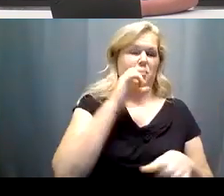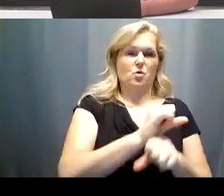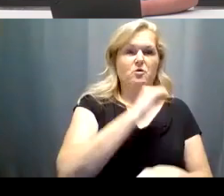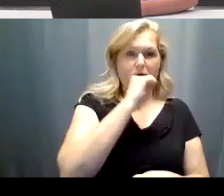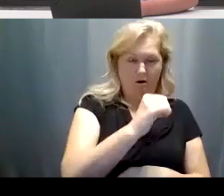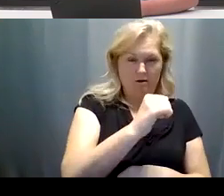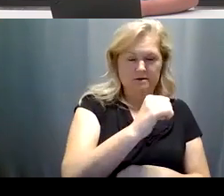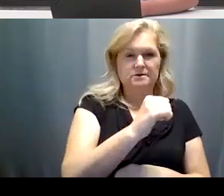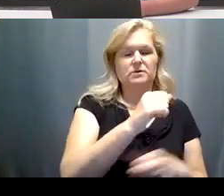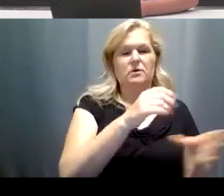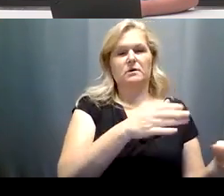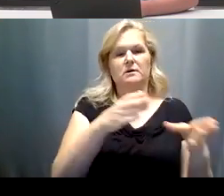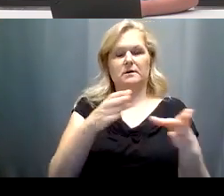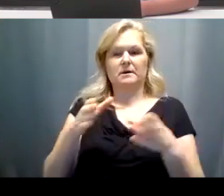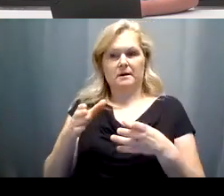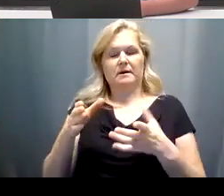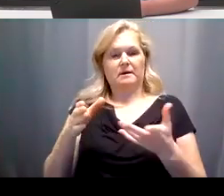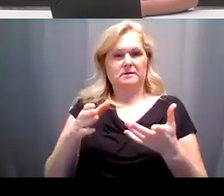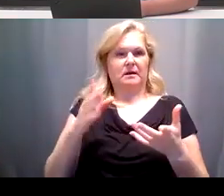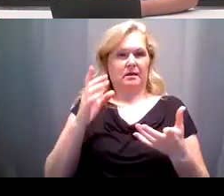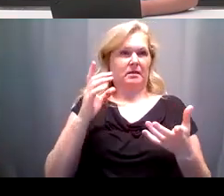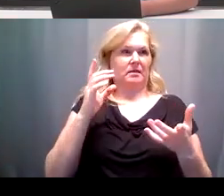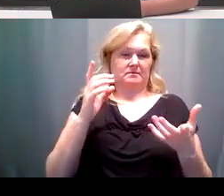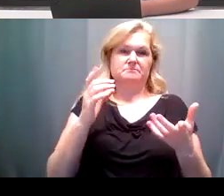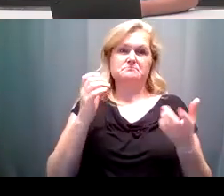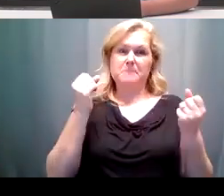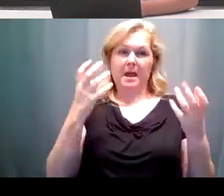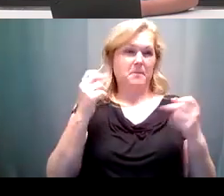10,000 trained workers did not show up to their assigned polling station